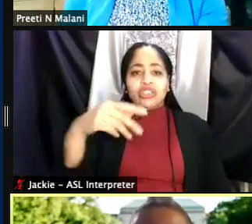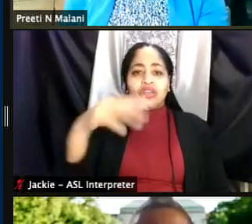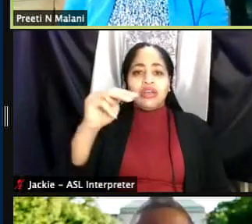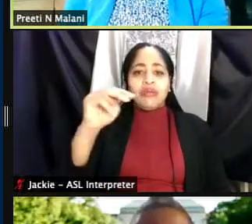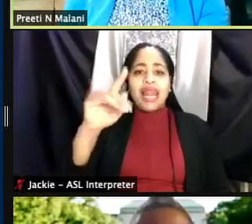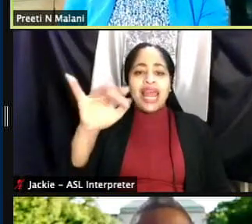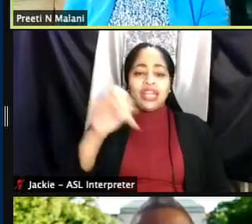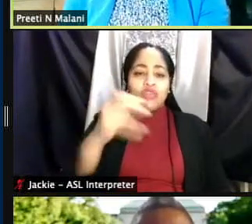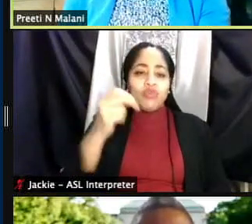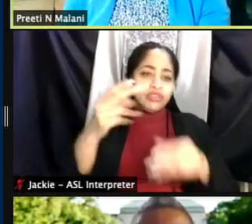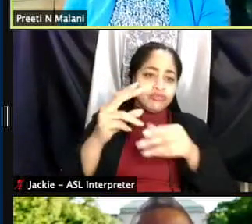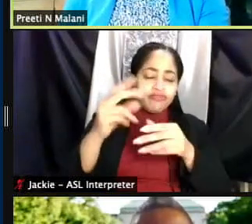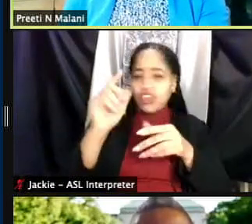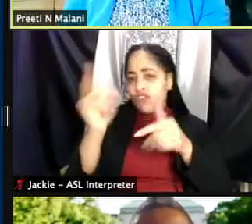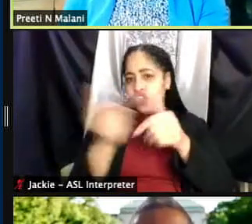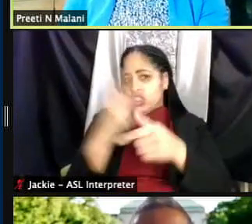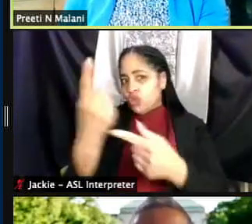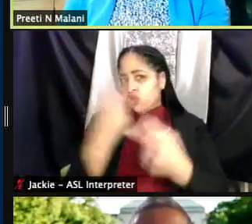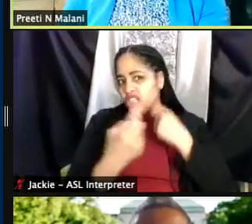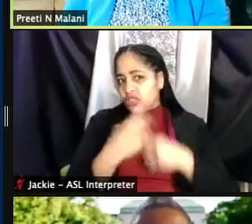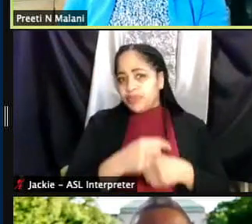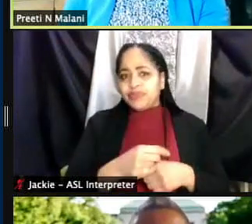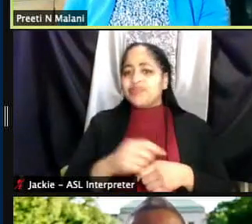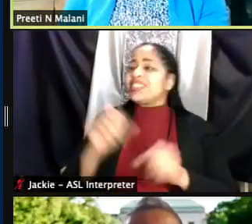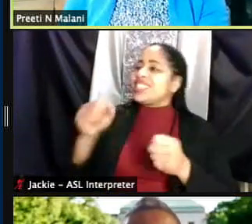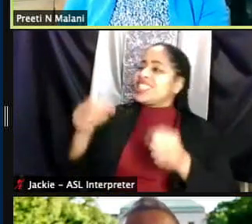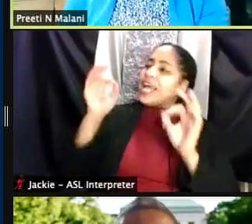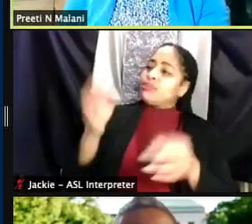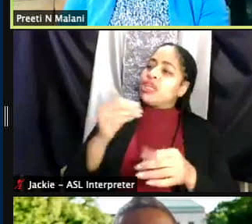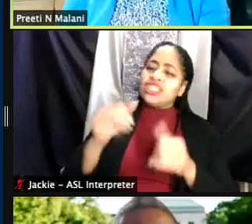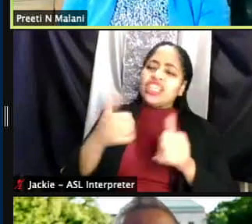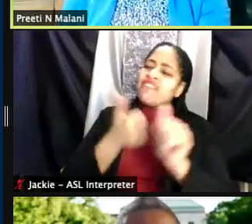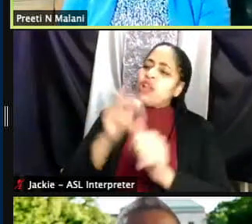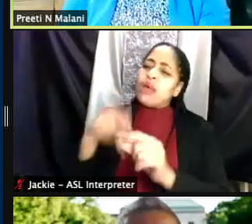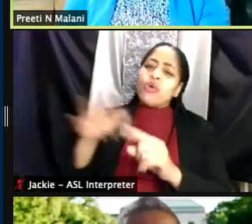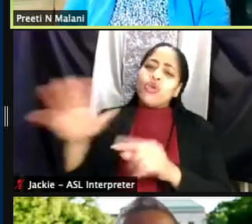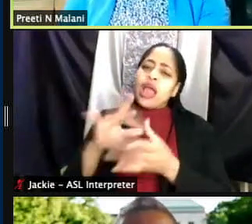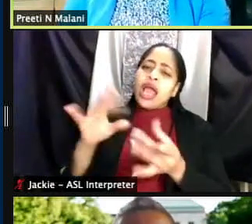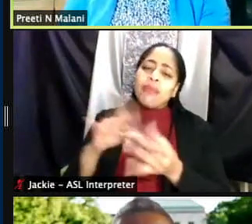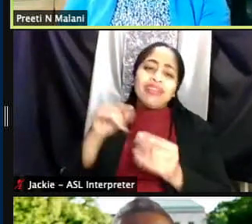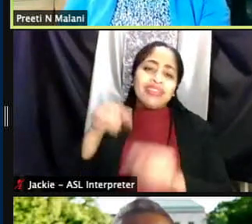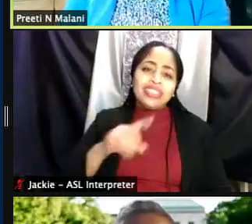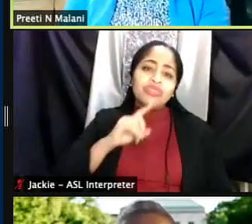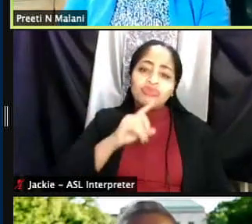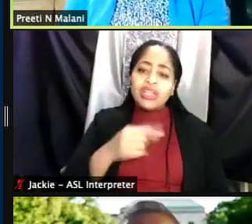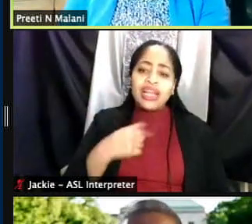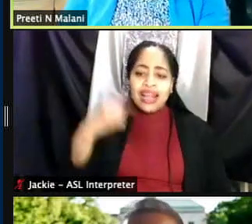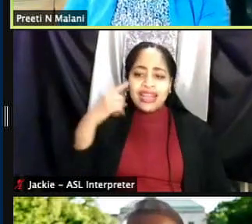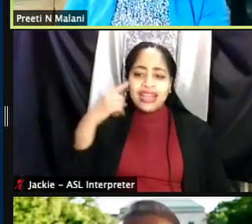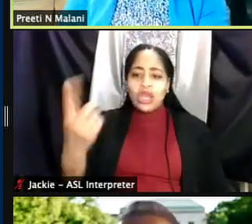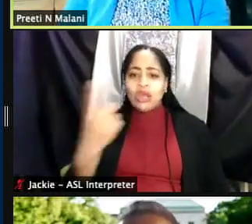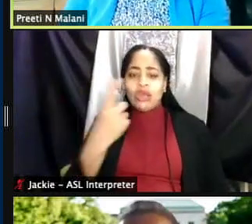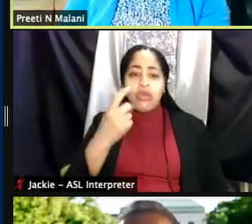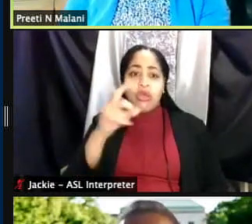Yeah, absolutely. I'm basically just following up on your comments. This is, I think a question a lot of students are asking